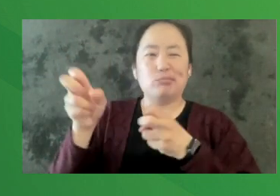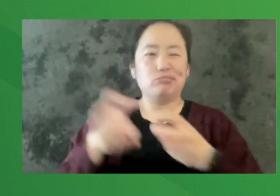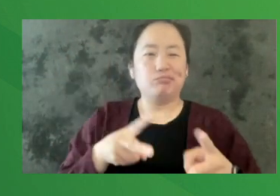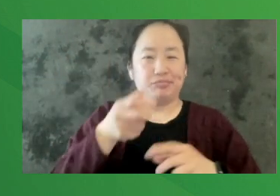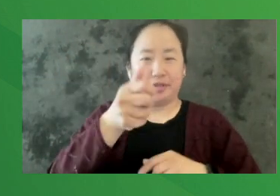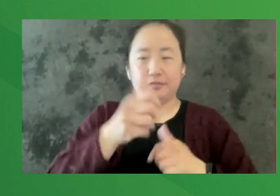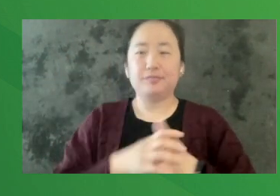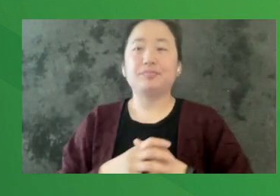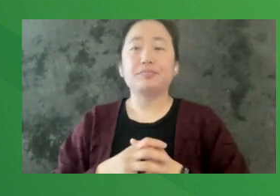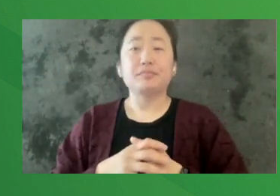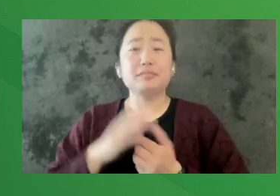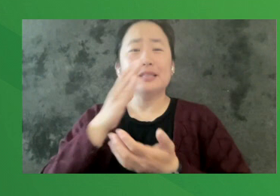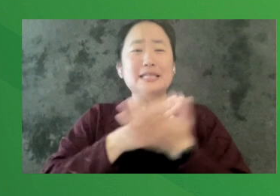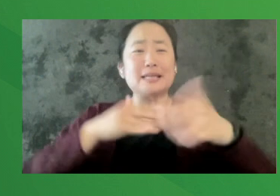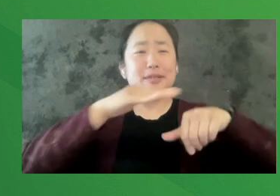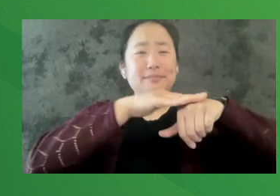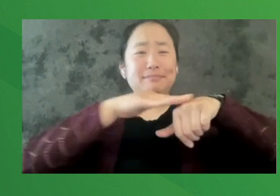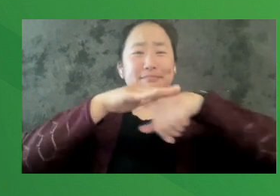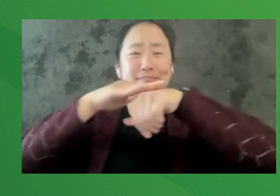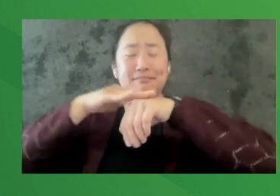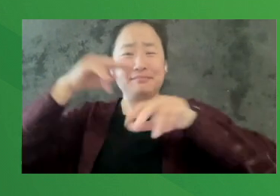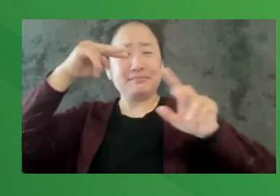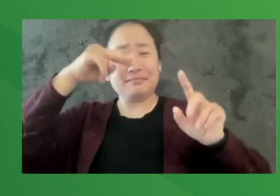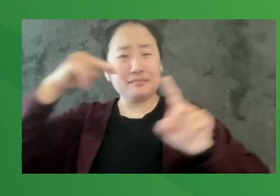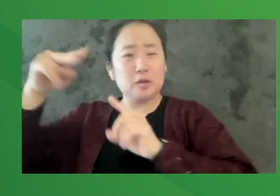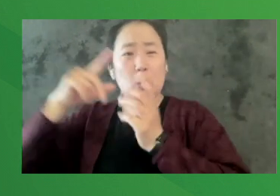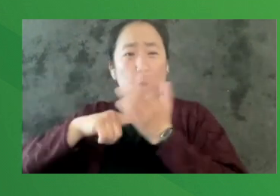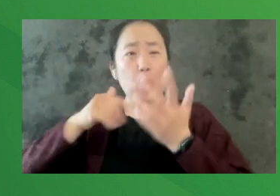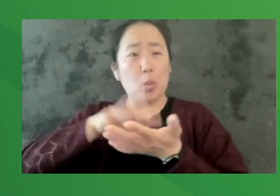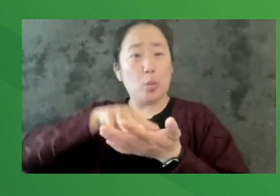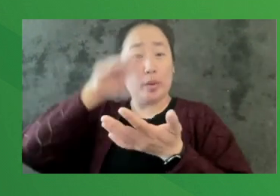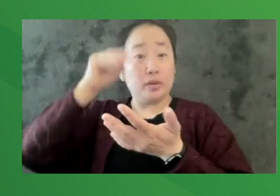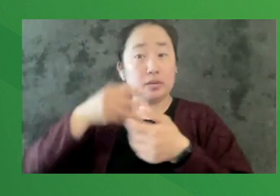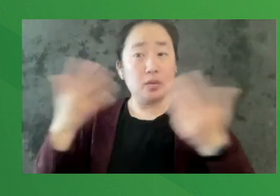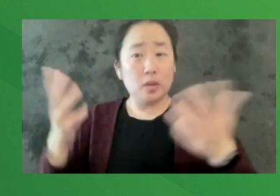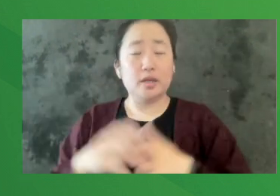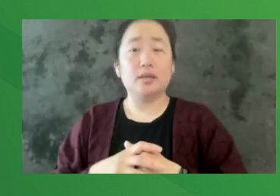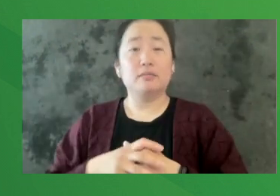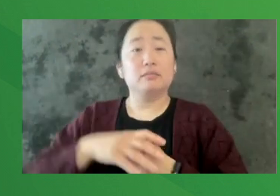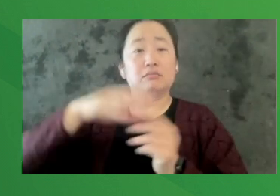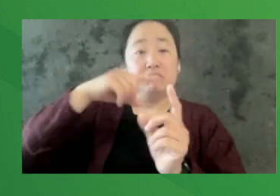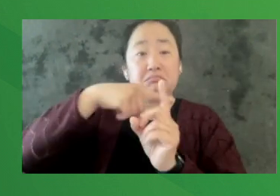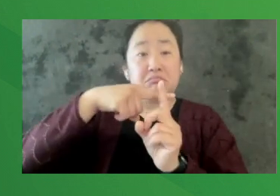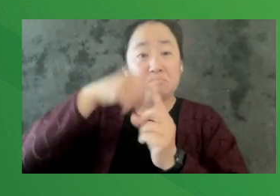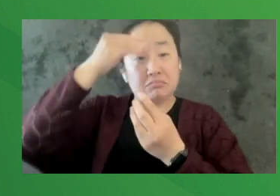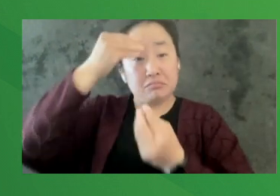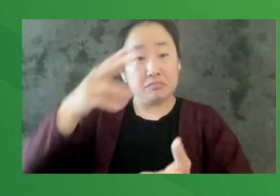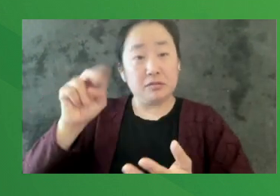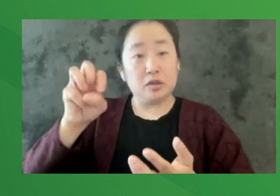high-level messages, from this survey is the good news is that teachers, both administrators and